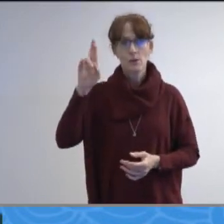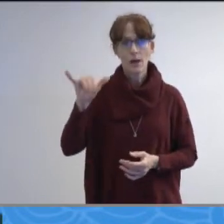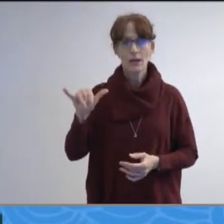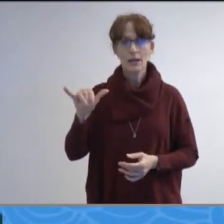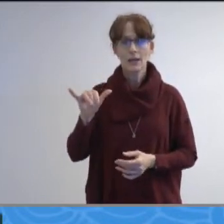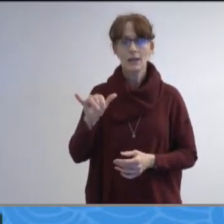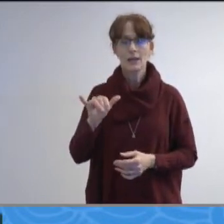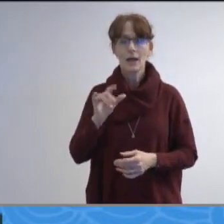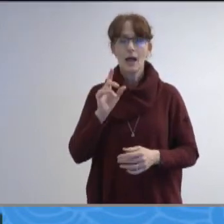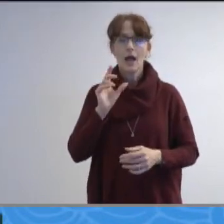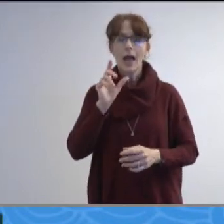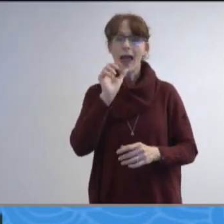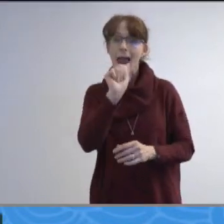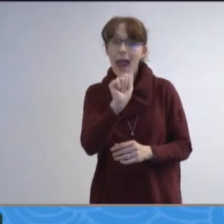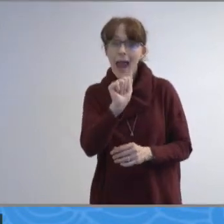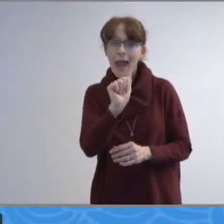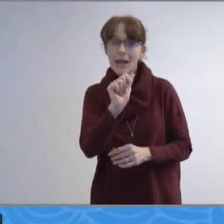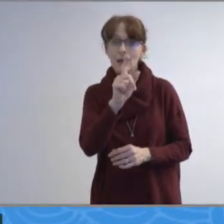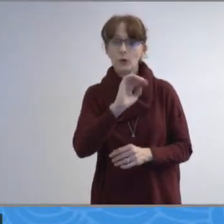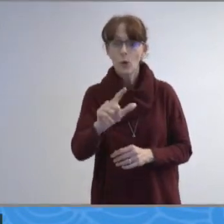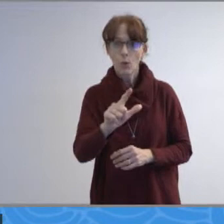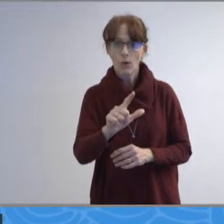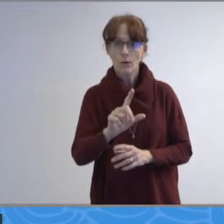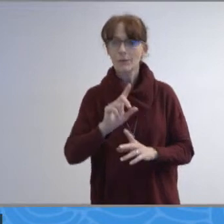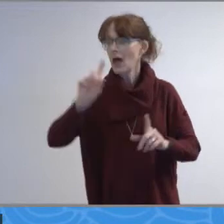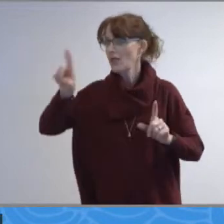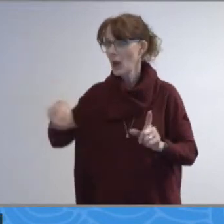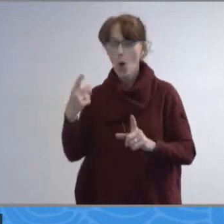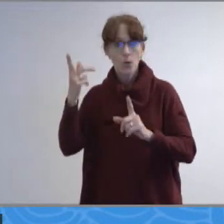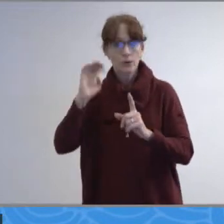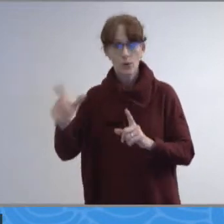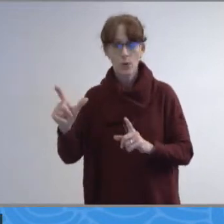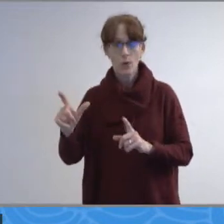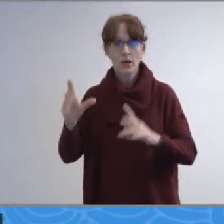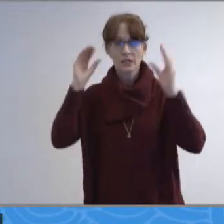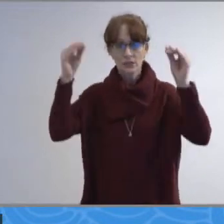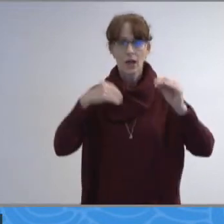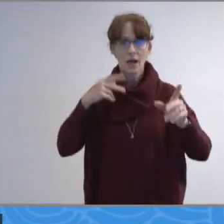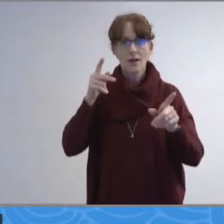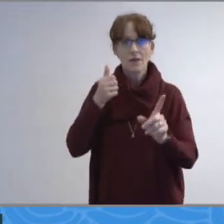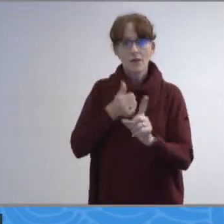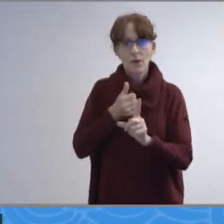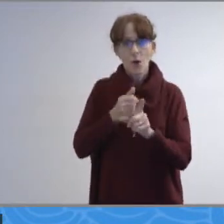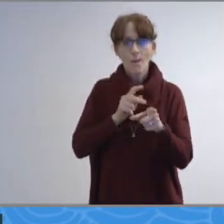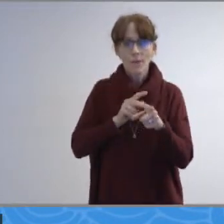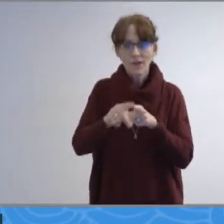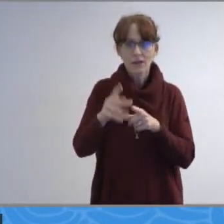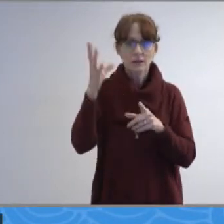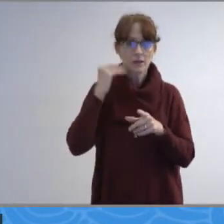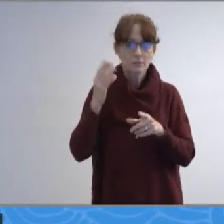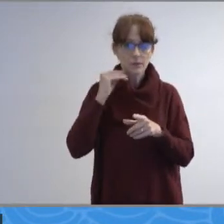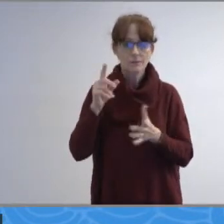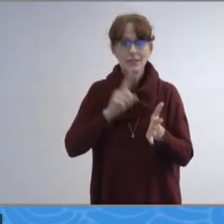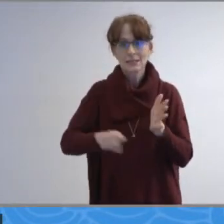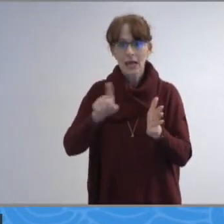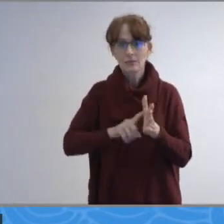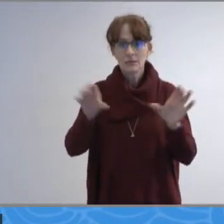it's not the only tool teachers have at their disposal, right? Teachers have their own professional experiences, the assignments students do in class,